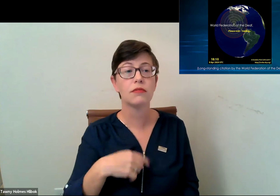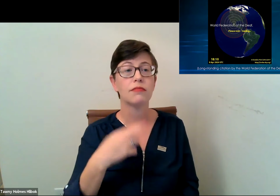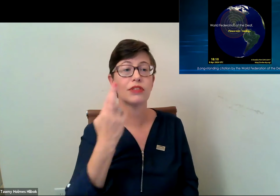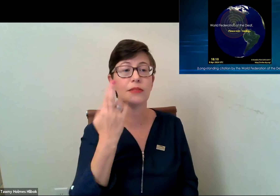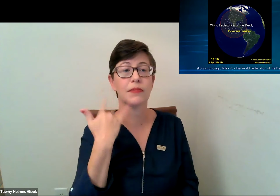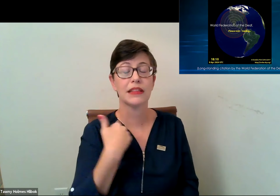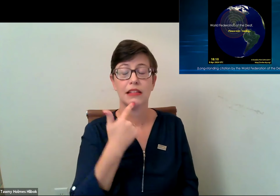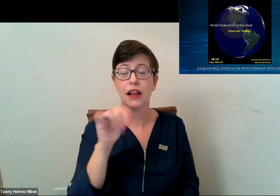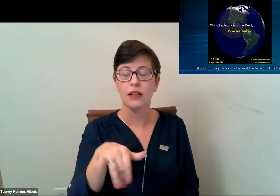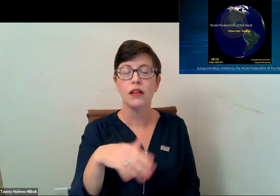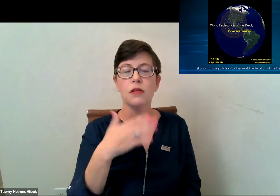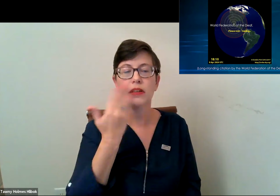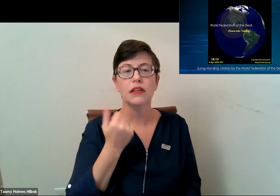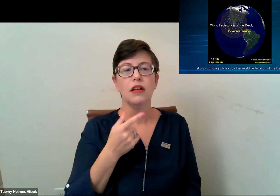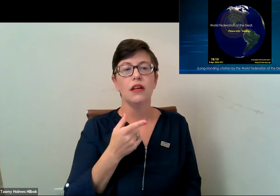This is true in the United States as well.